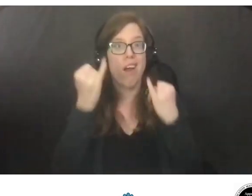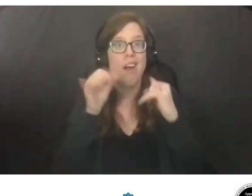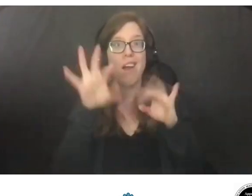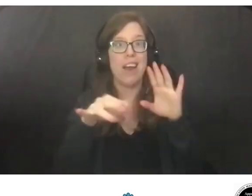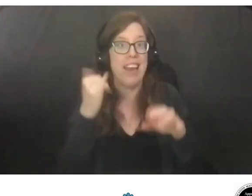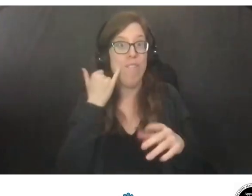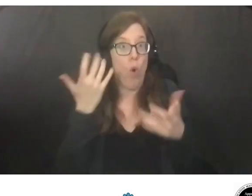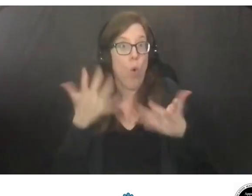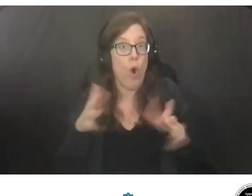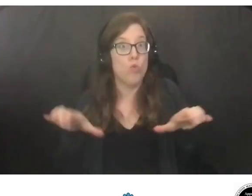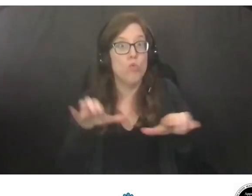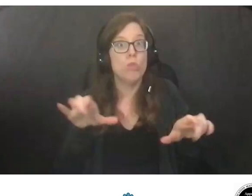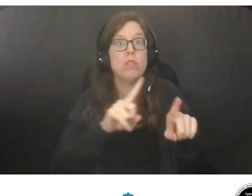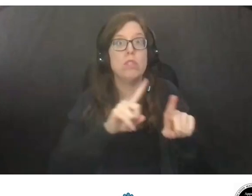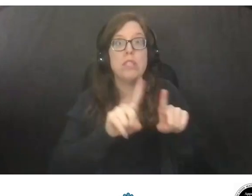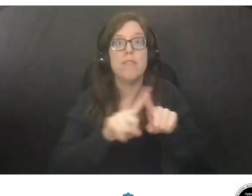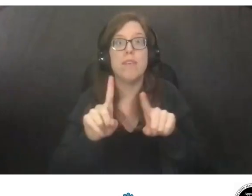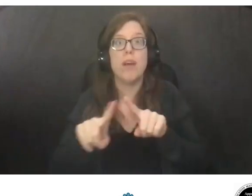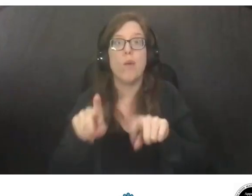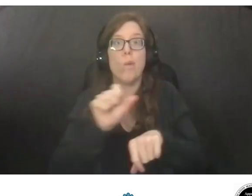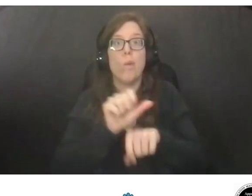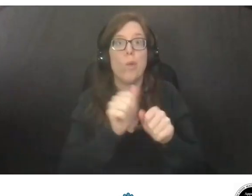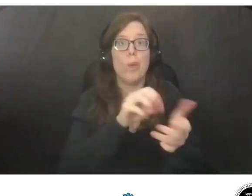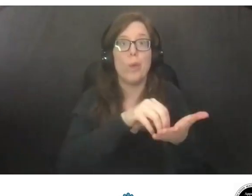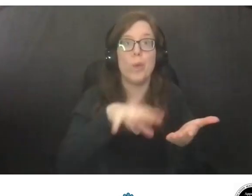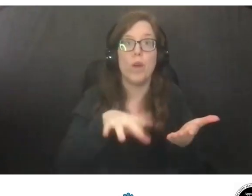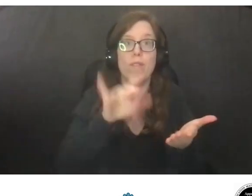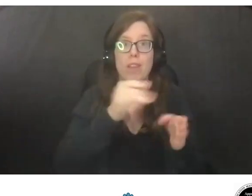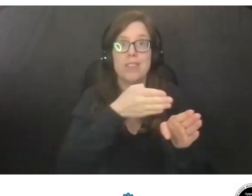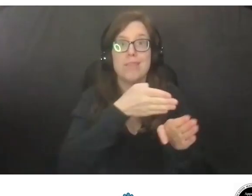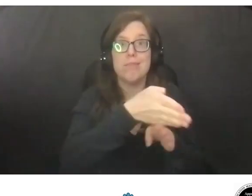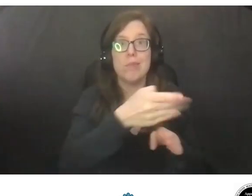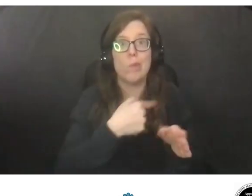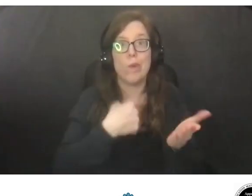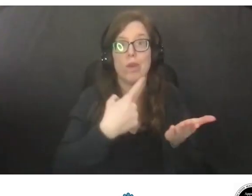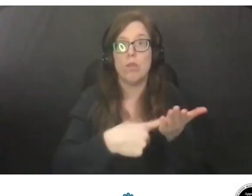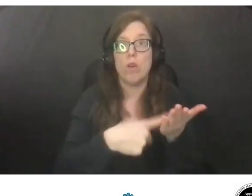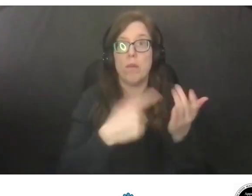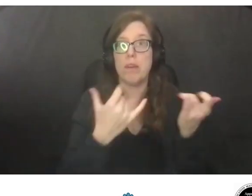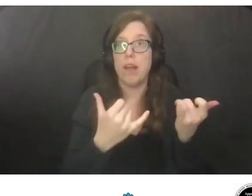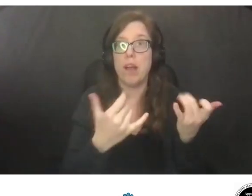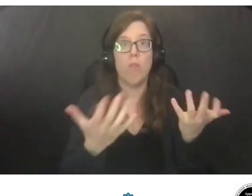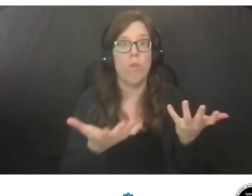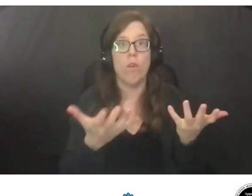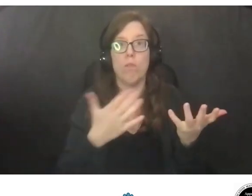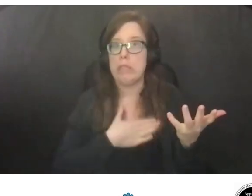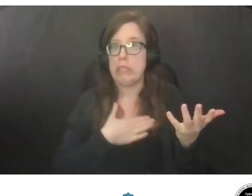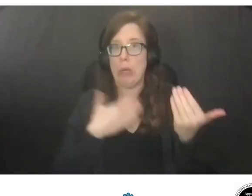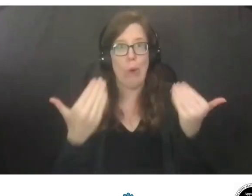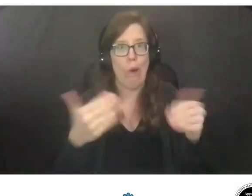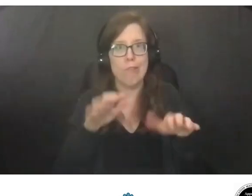already doing some different things with students in the areas we talk about today, please put those